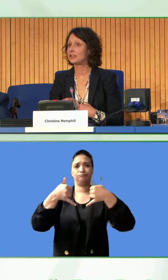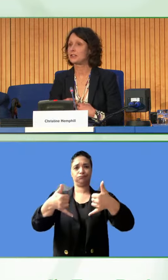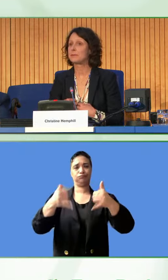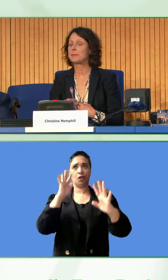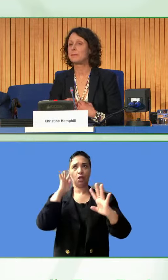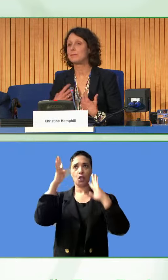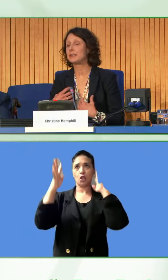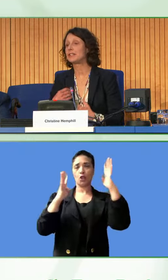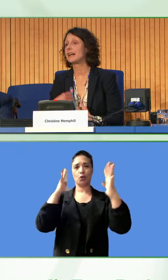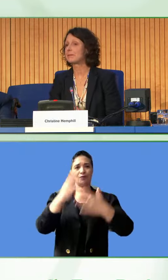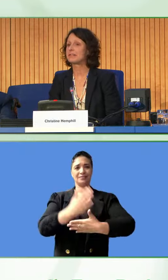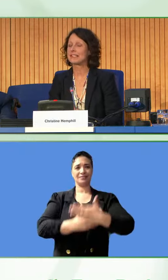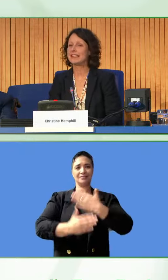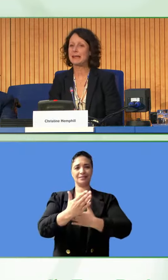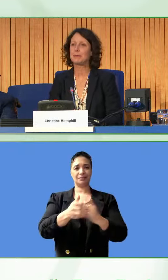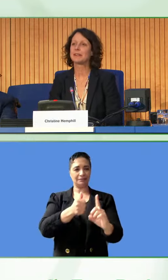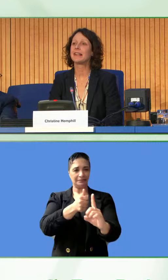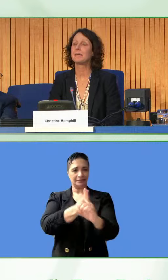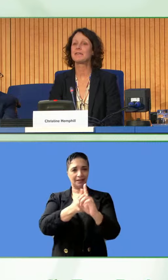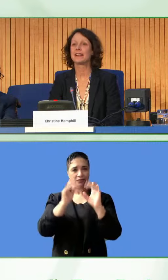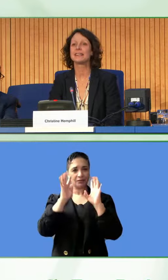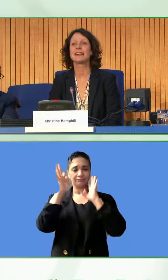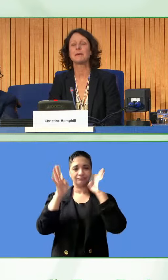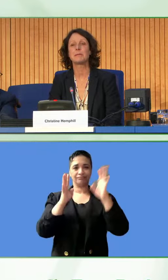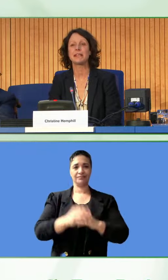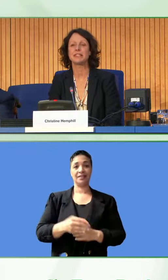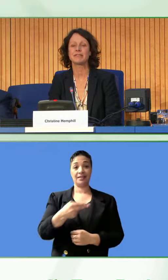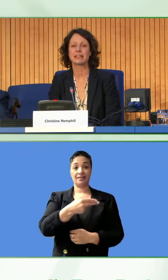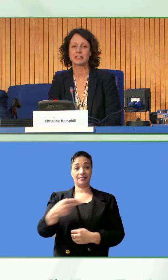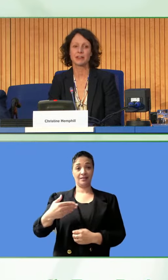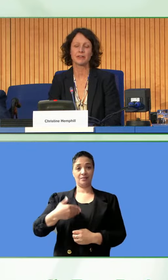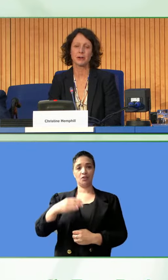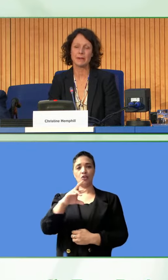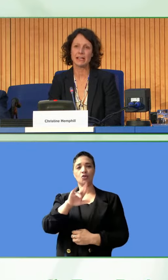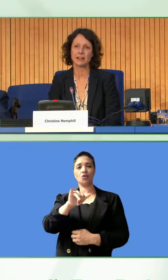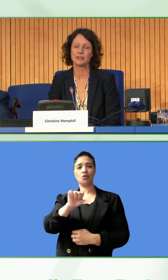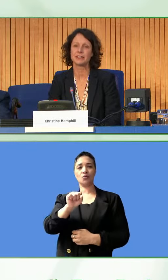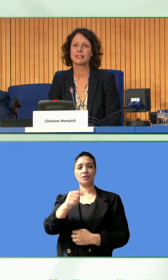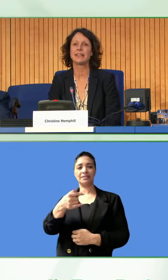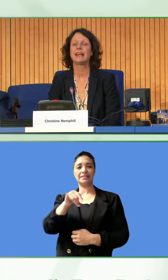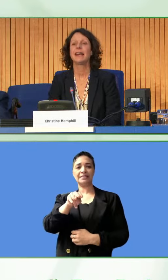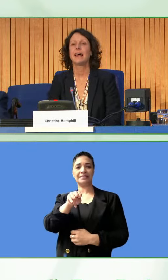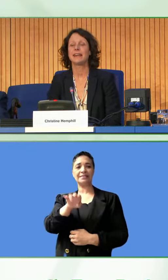I am Christine Hemphill, the founder and managing director of Open Inclusion.